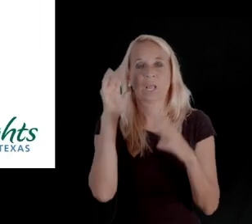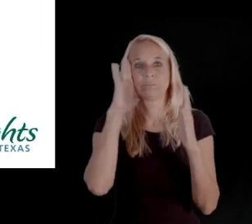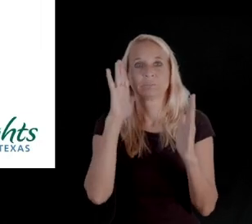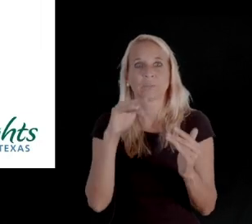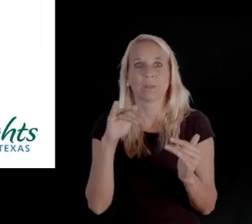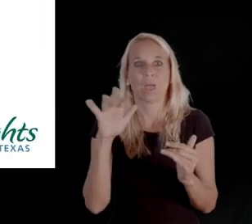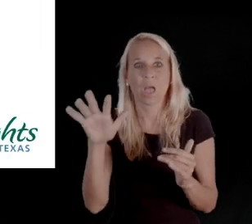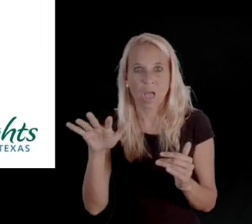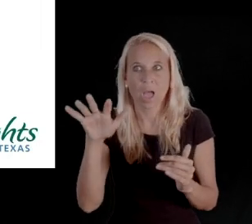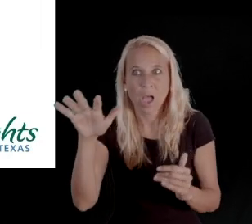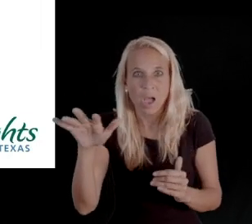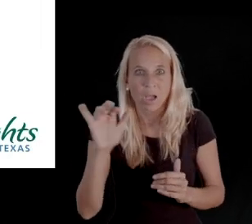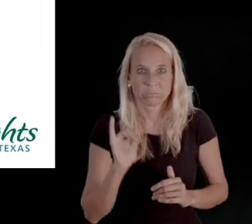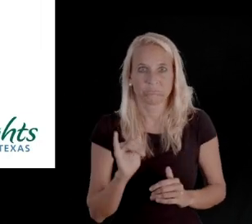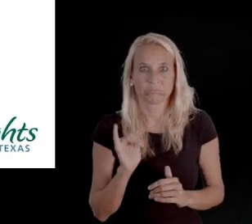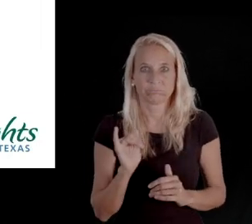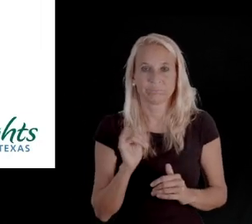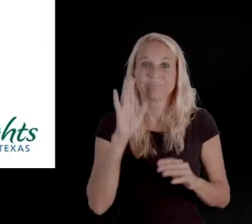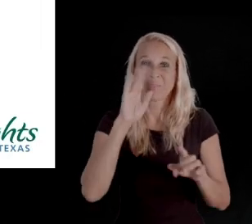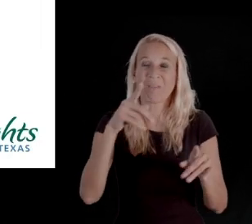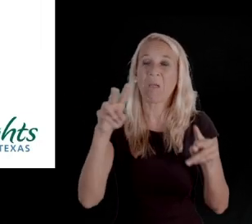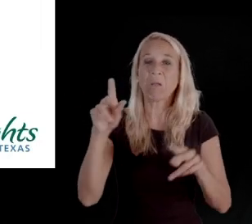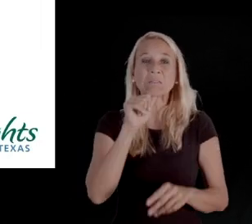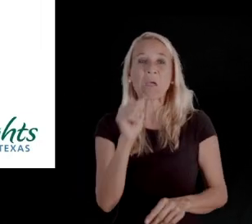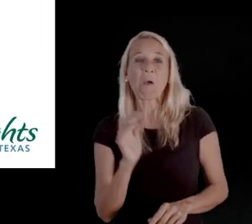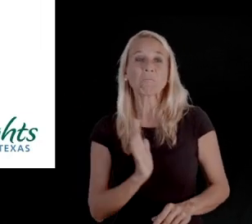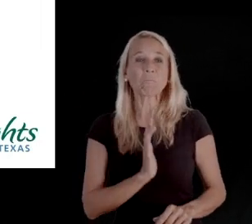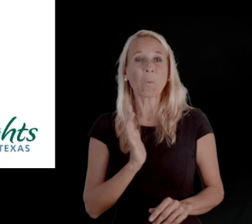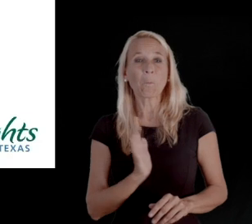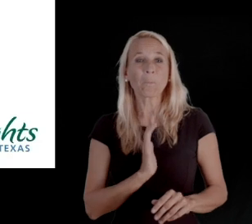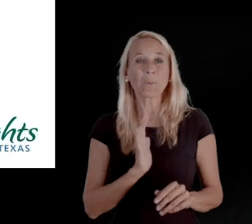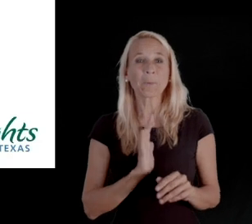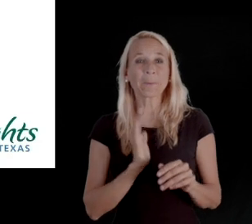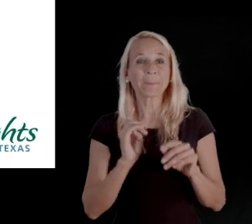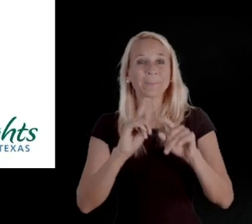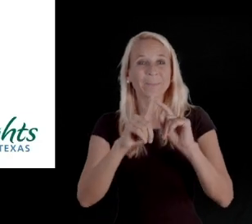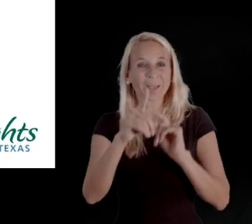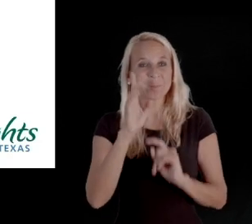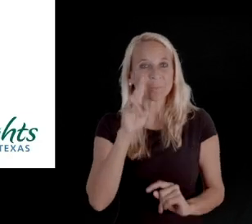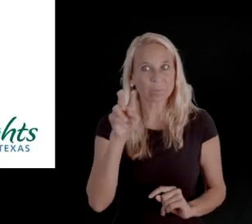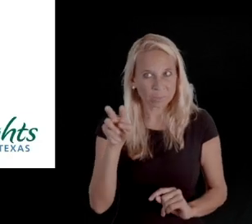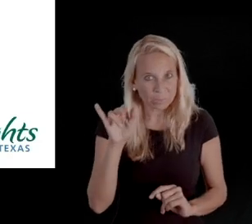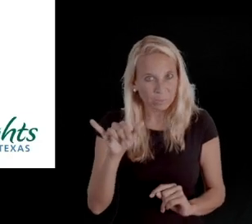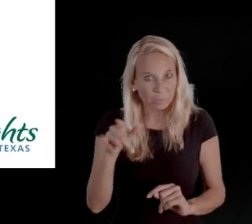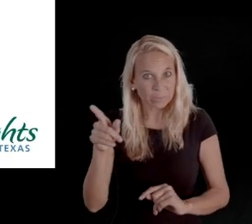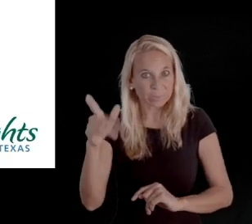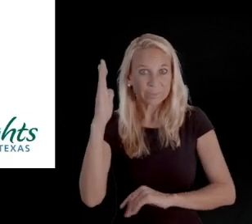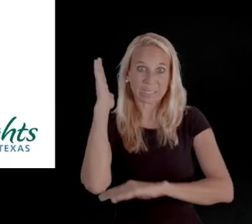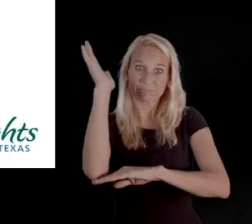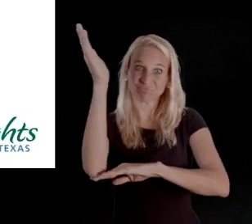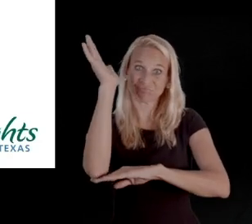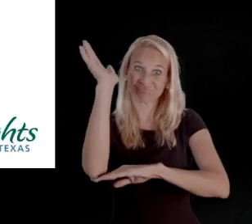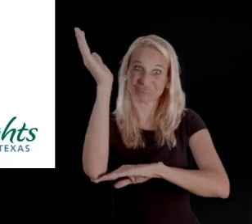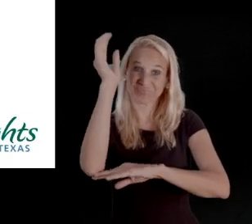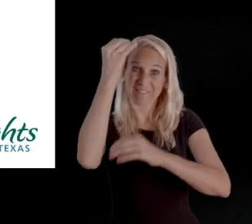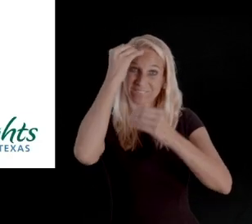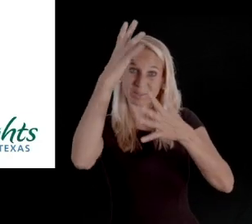And sometimes with the informality, you'll find that when they're presenting information,